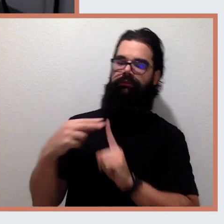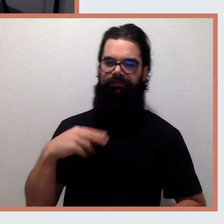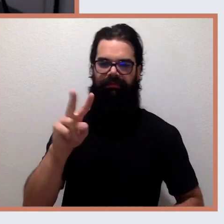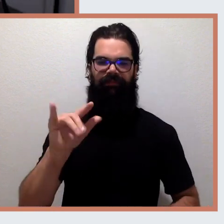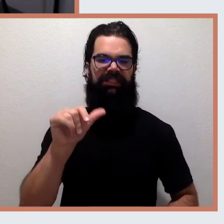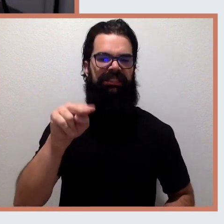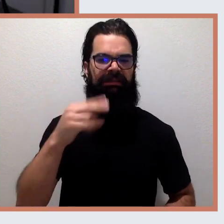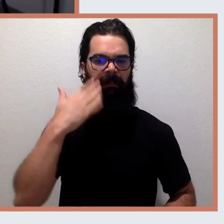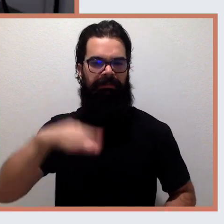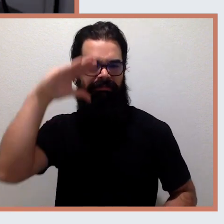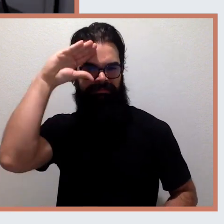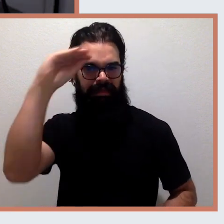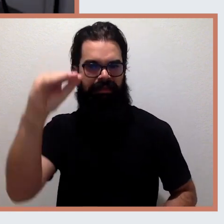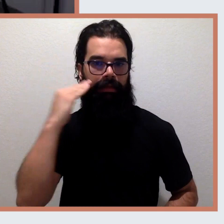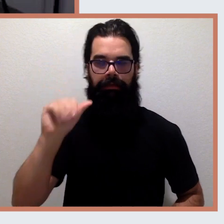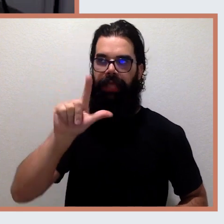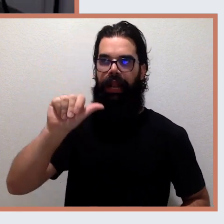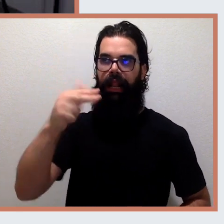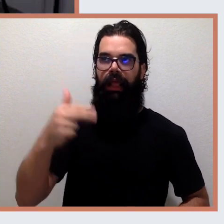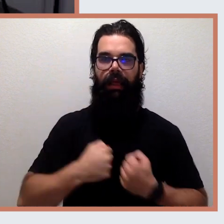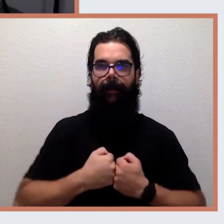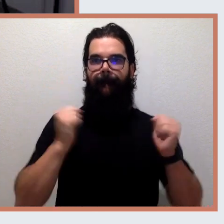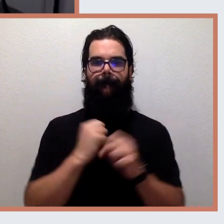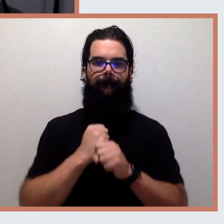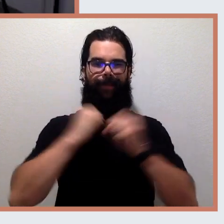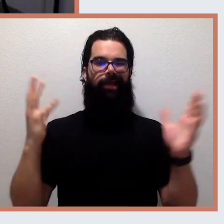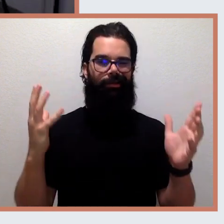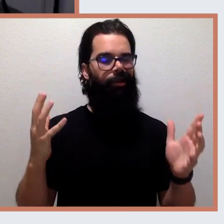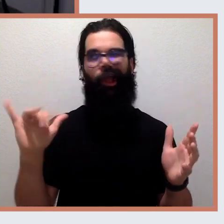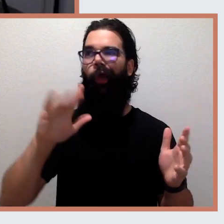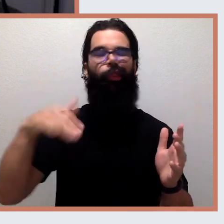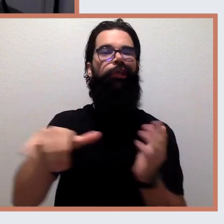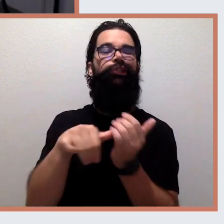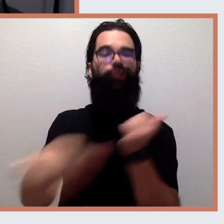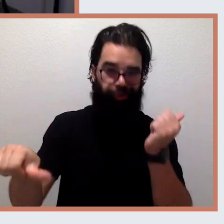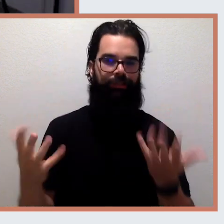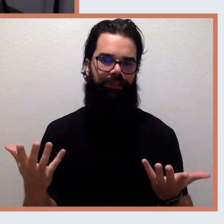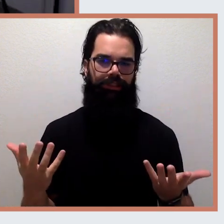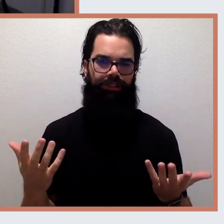and I booked some where I'm the villain or I'm the bad guy. You know, "Allahu Akbar, la, la, la, boom." You know, shit like that.